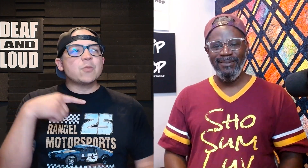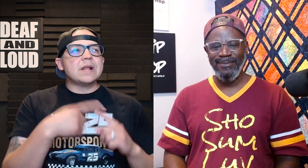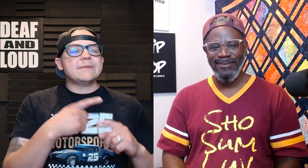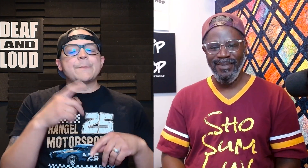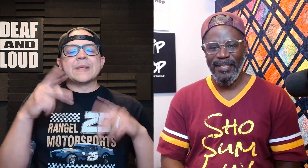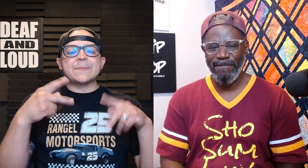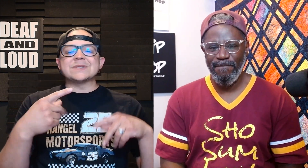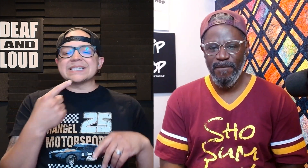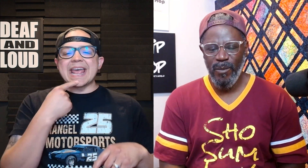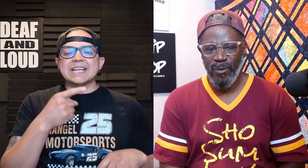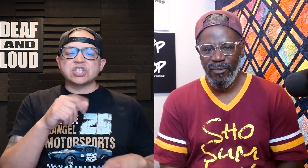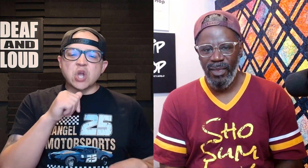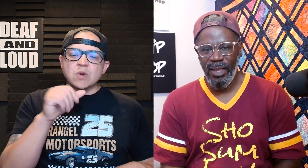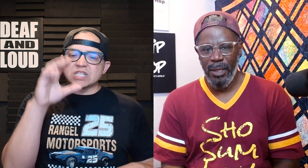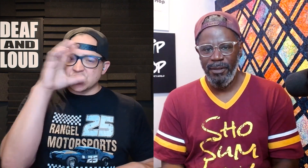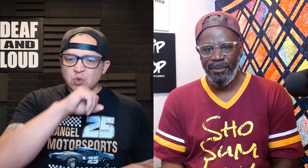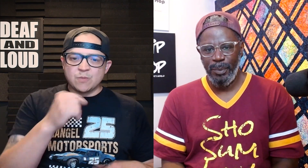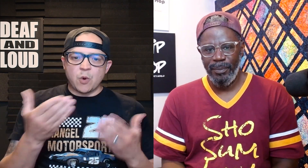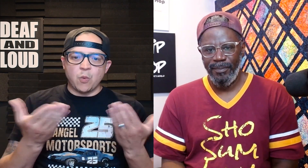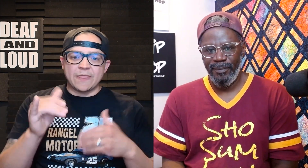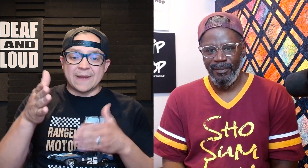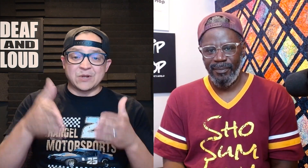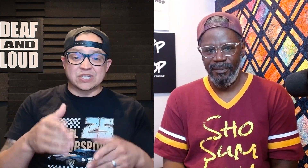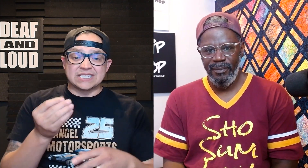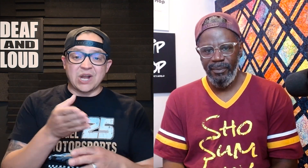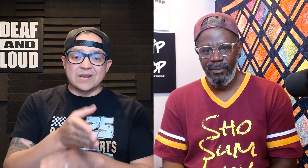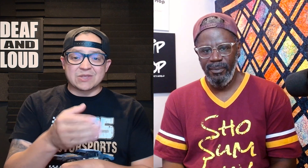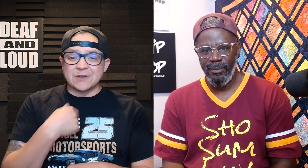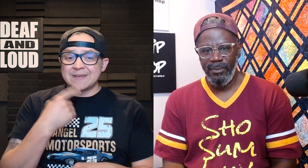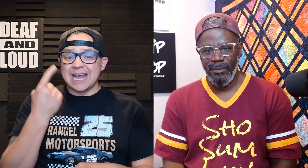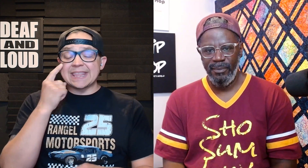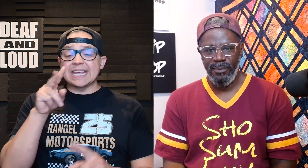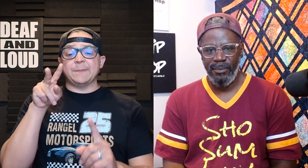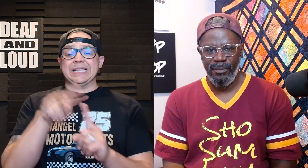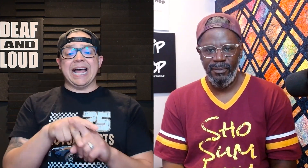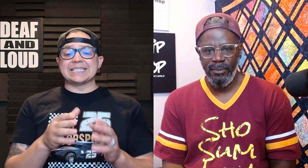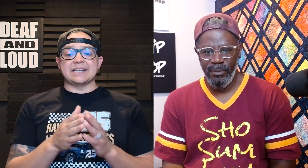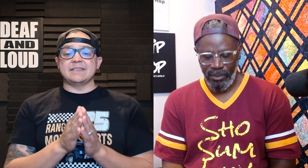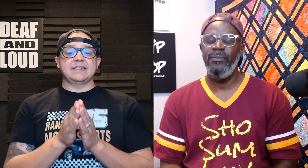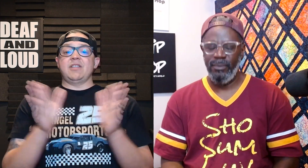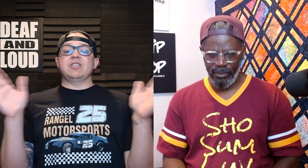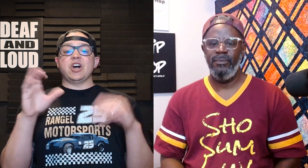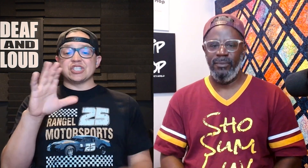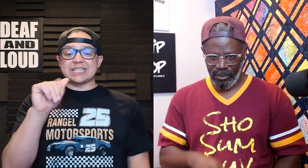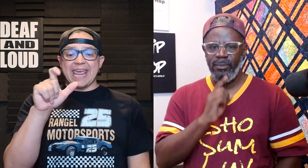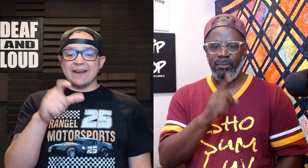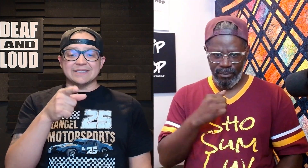When people say, don't assume what that person's going through, I think it applies in a large scale.